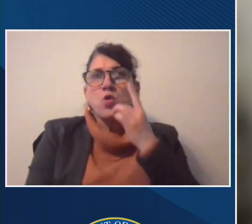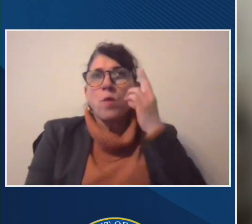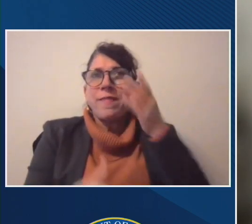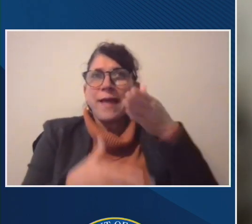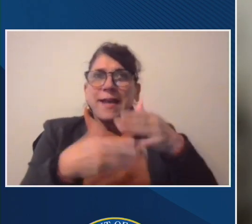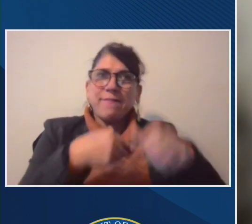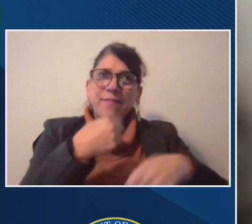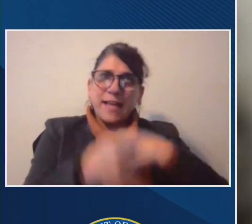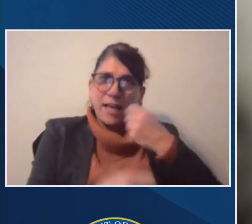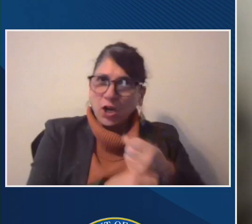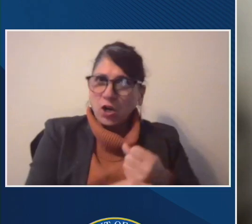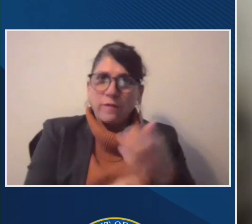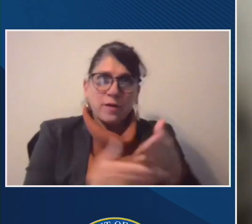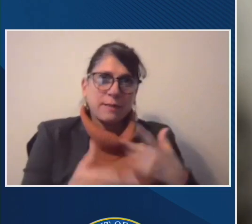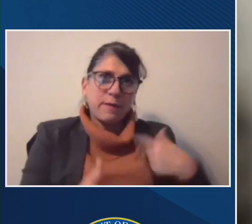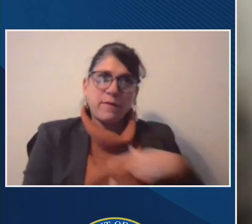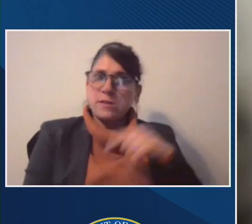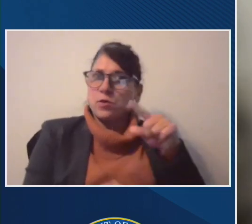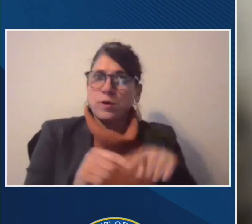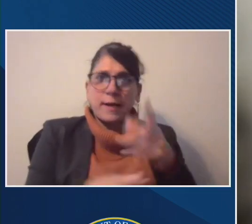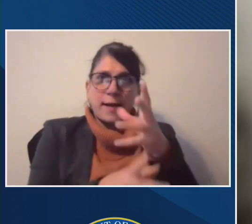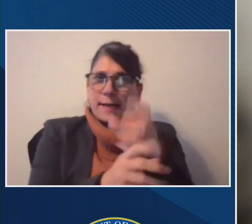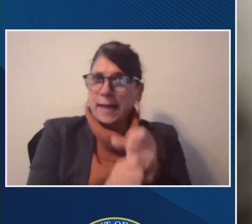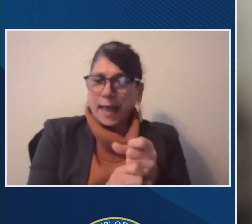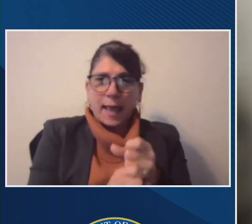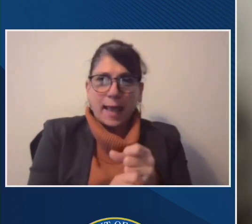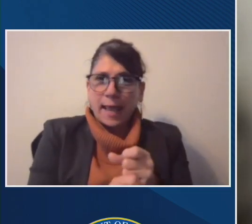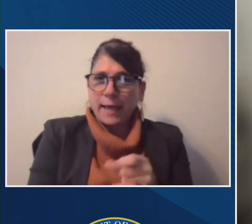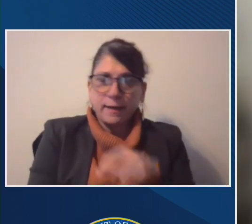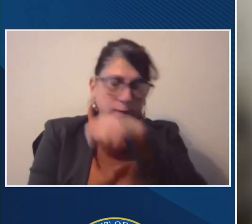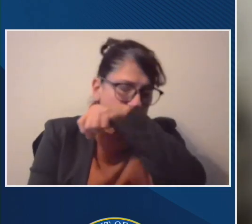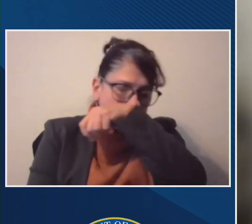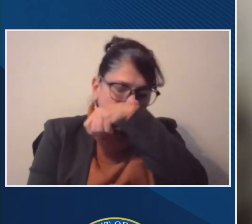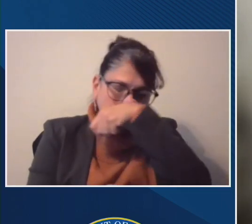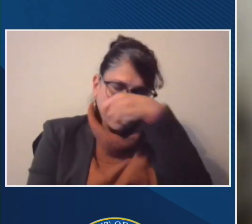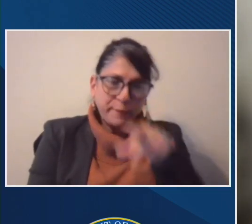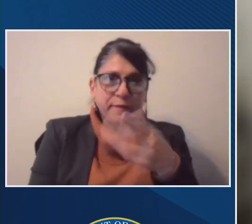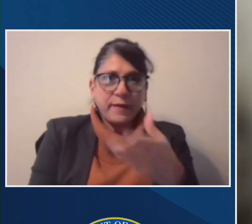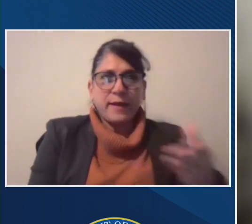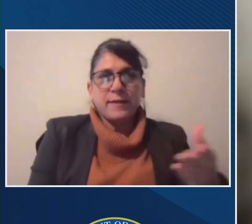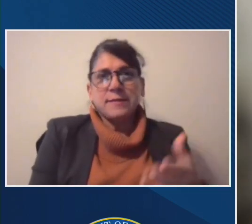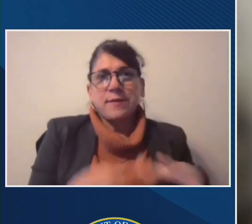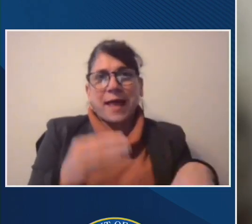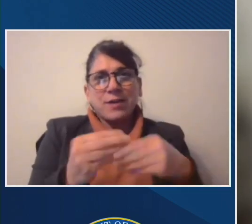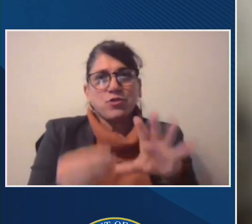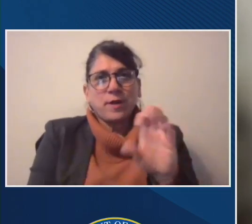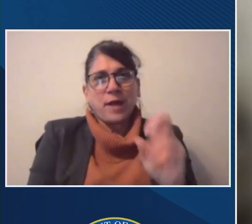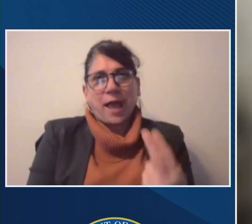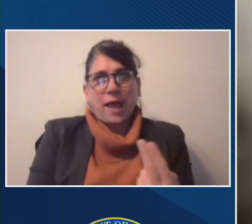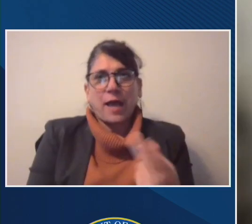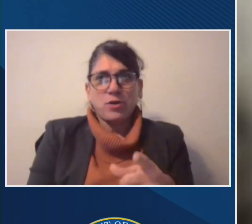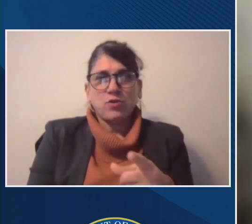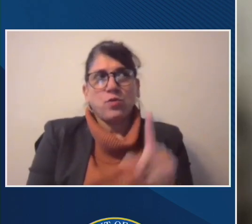those of us who weren't able to receive an internship that was paid extra cash to be able to go buy for that month or so after